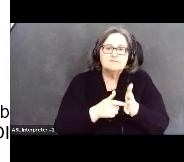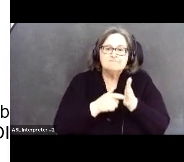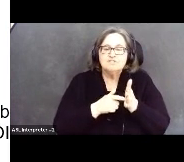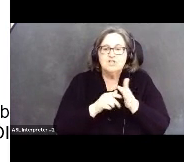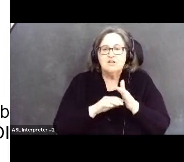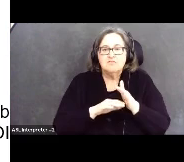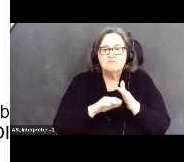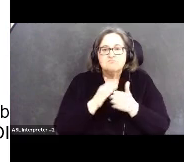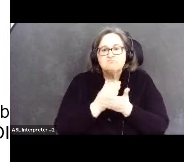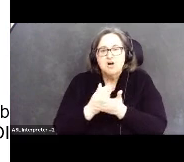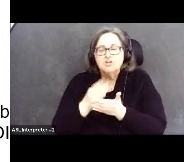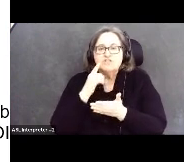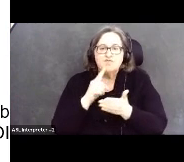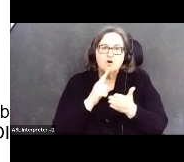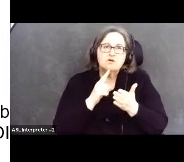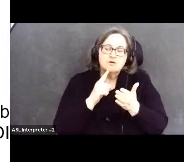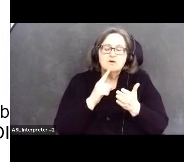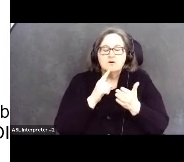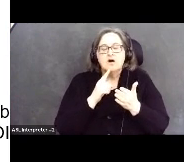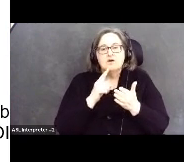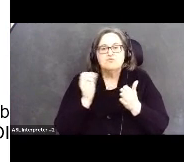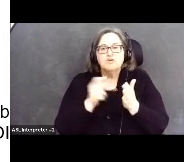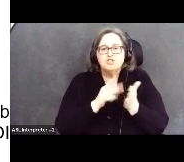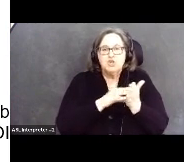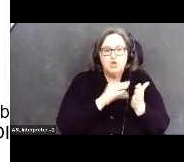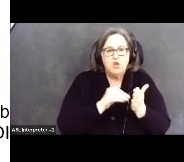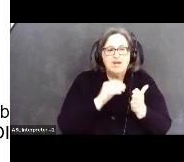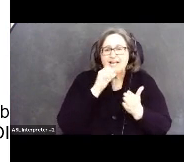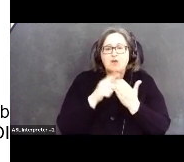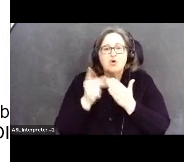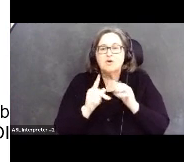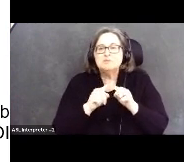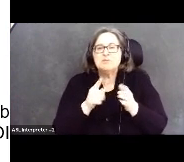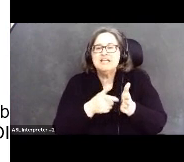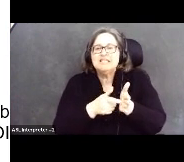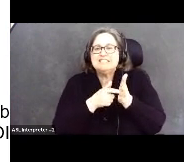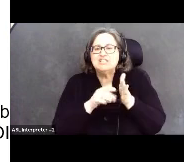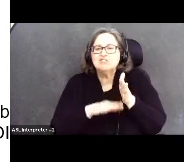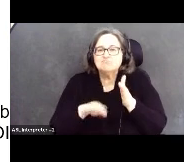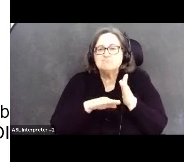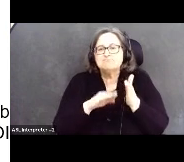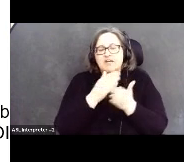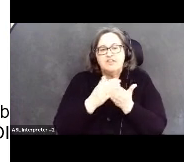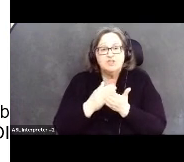programs, we were looking at essential elements. And you'd see that this group of organizations